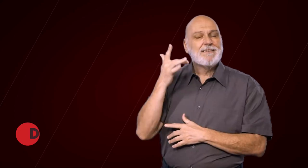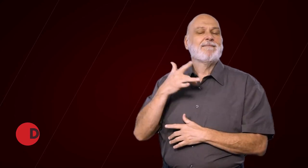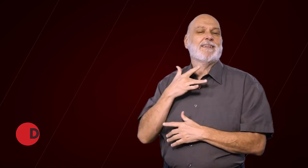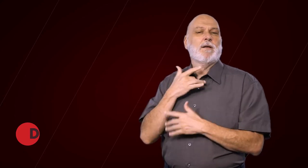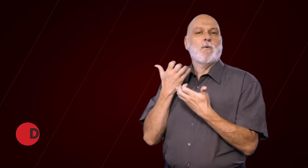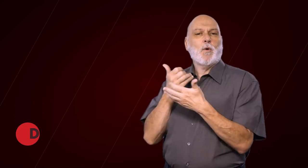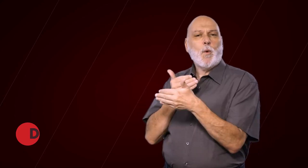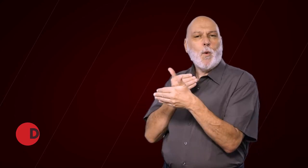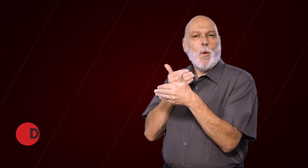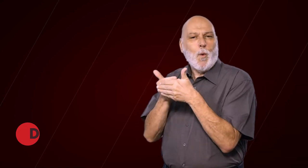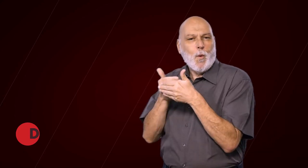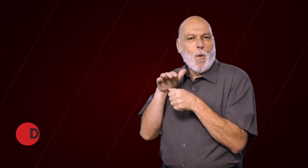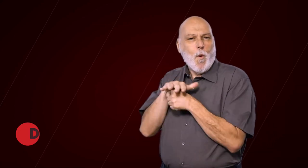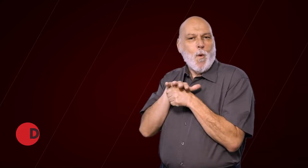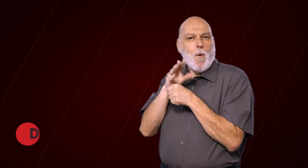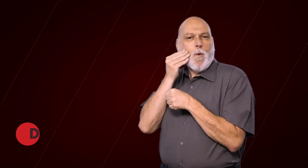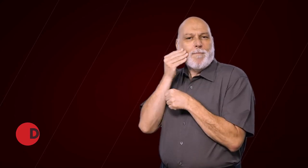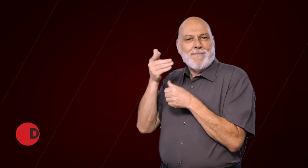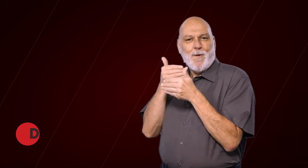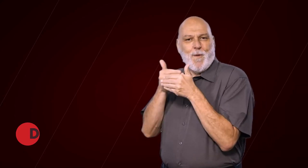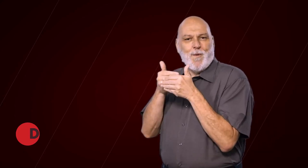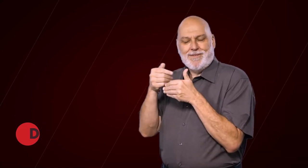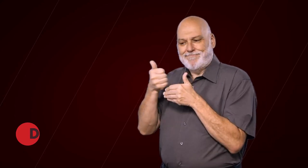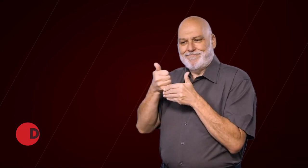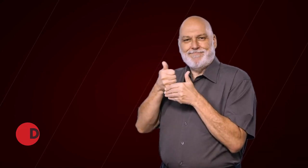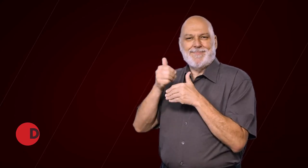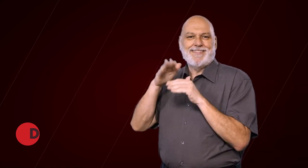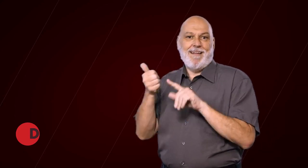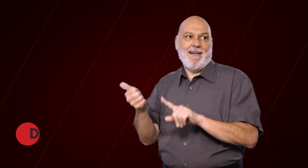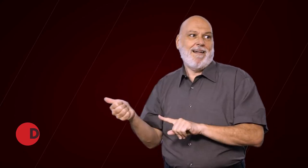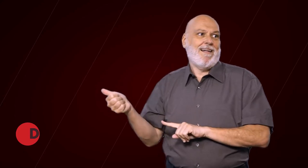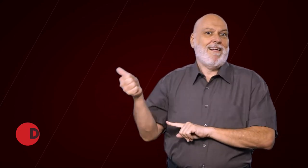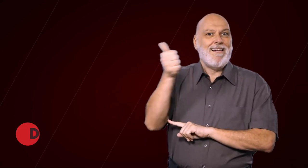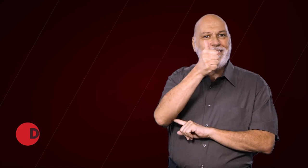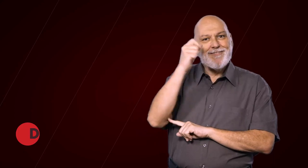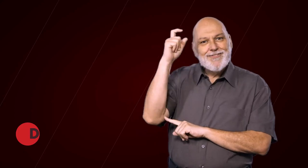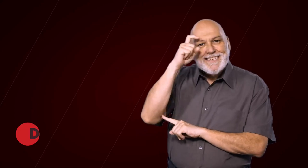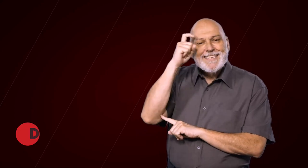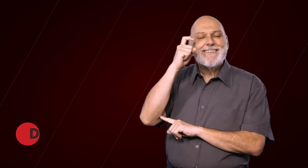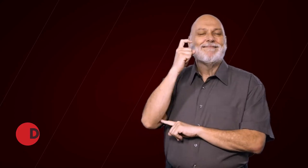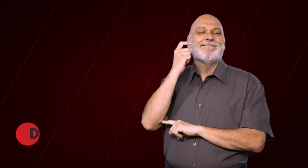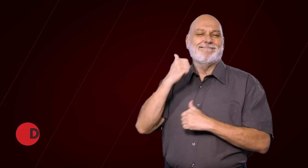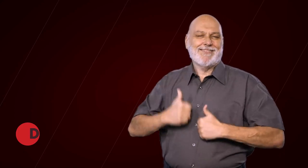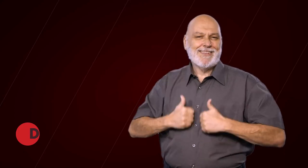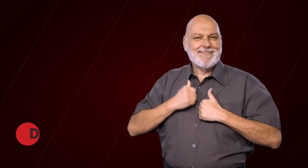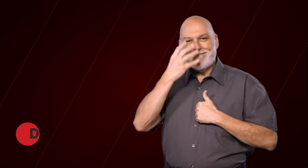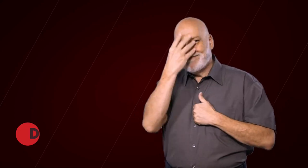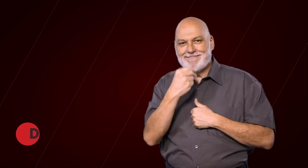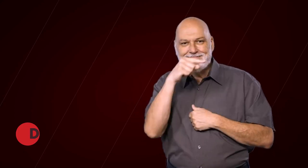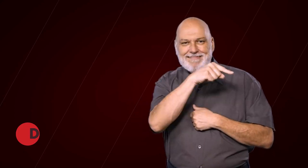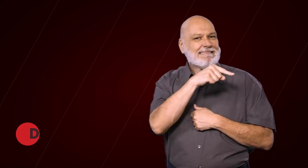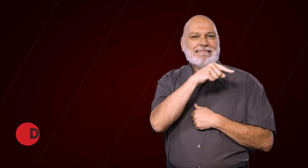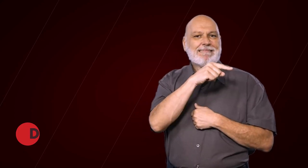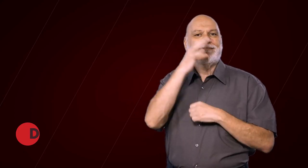mainstream programs because it is local and close to home.